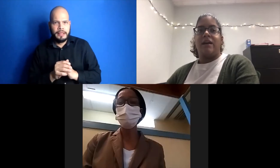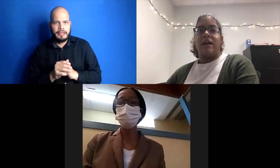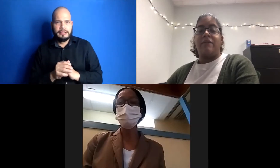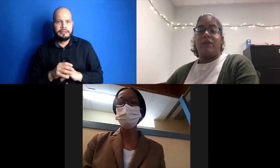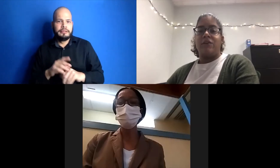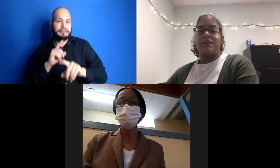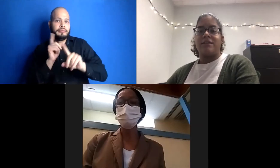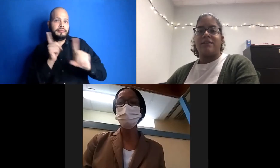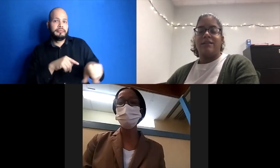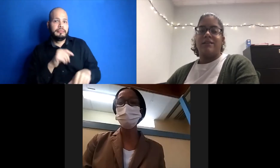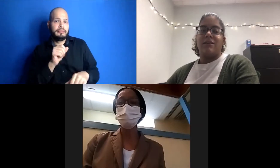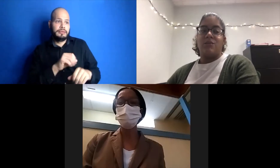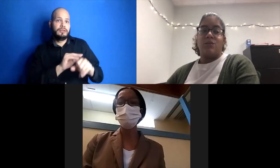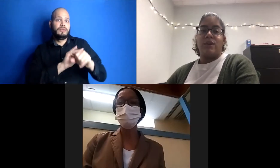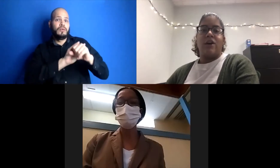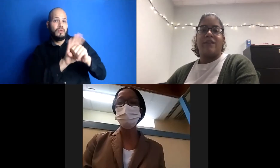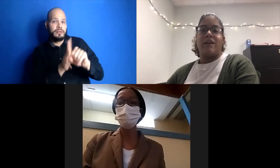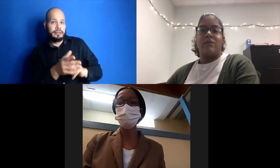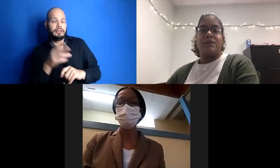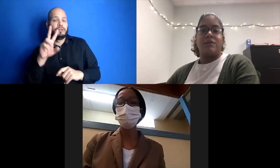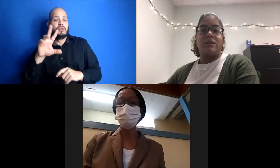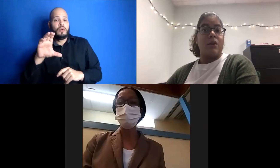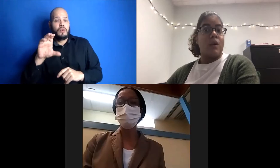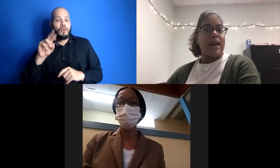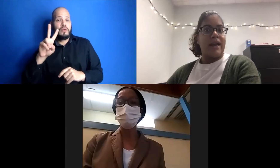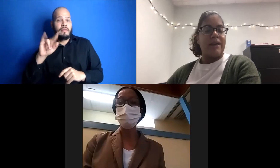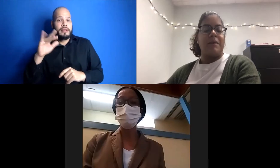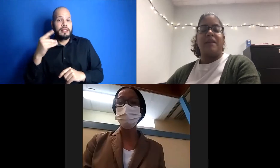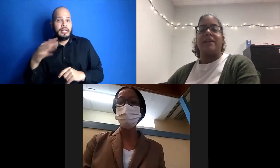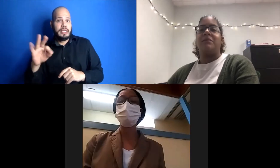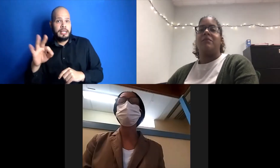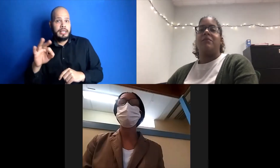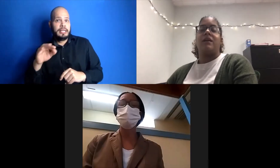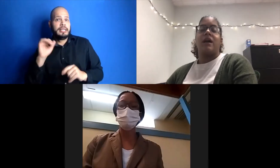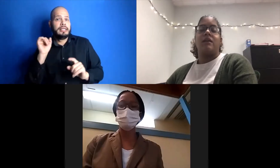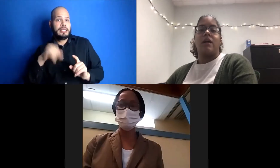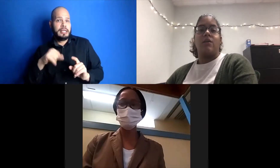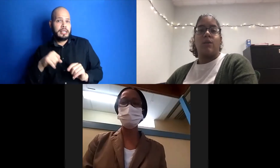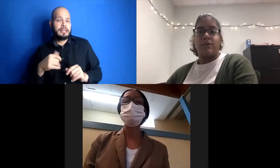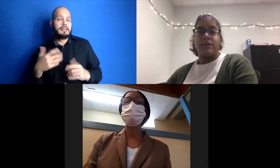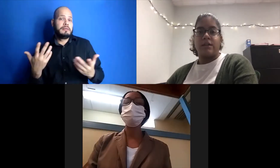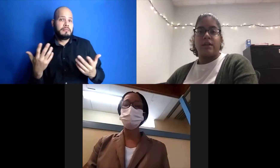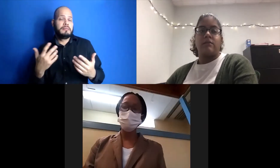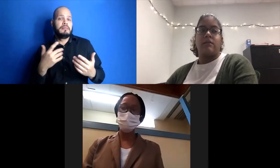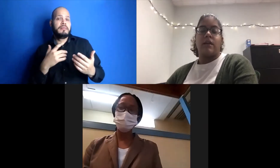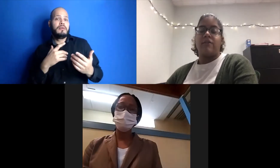at first we all thought it was going to be okay but then it got a lot worse and a lot of people